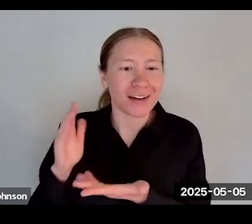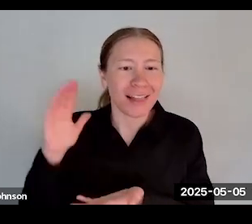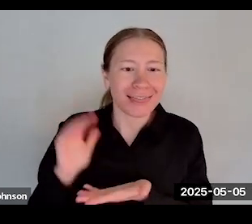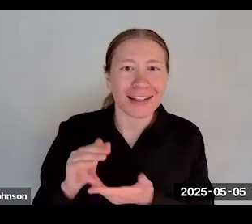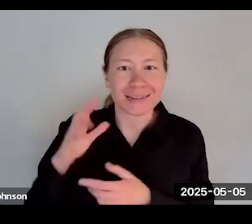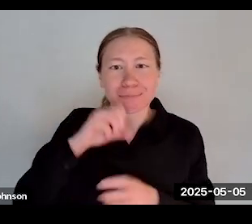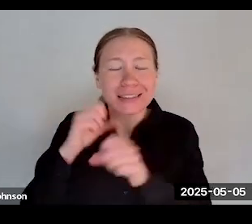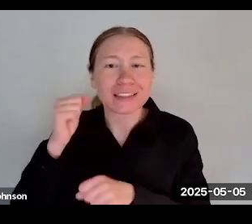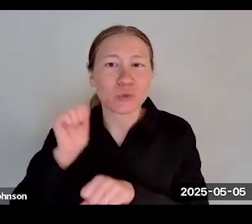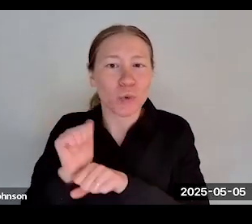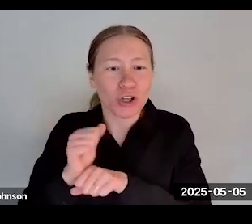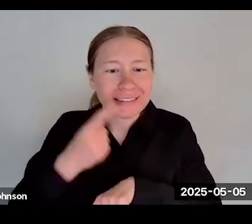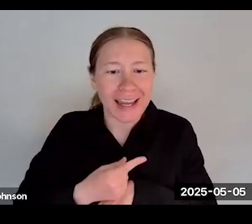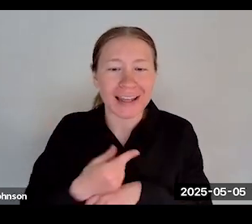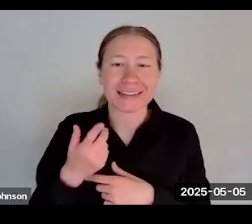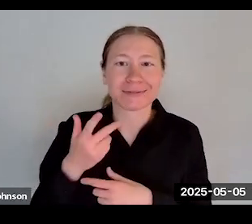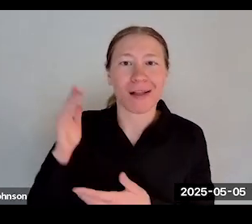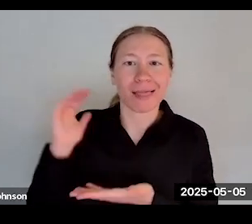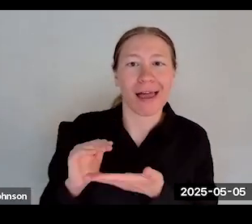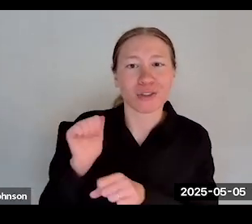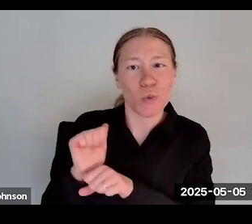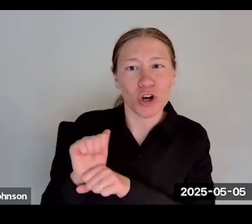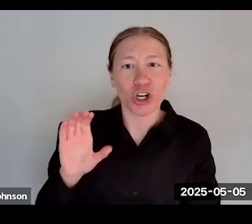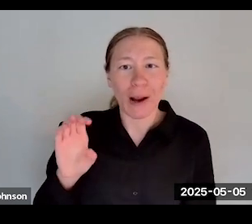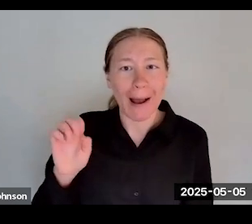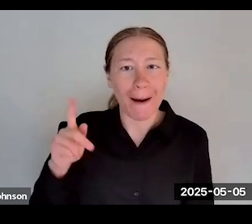and just overall more productive and effective employees.